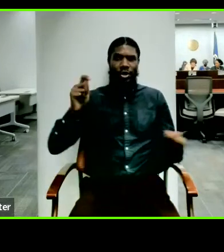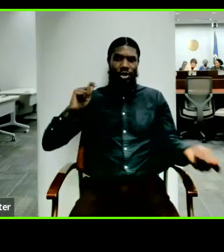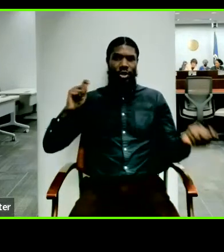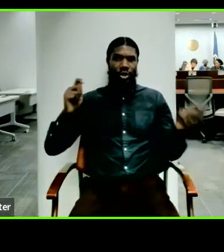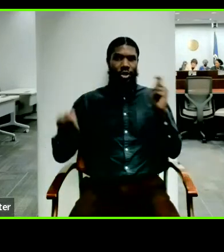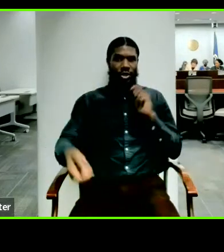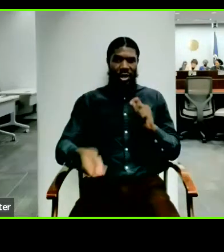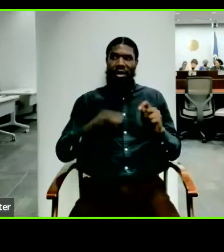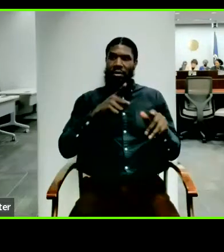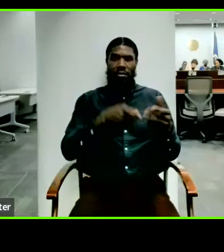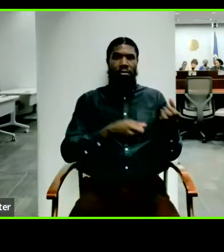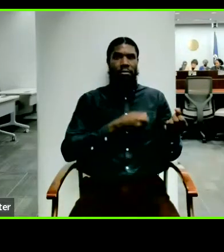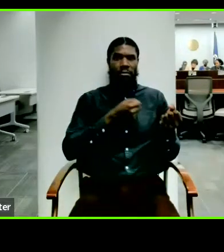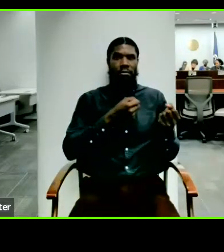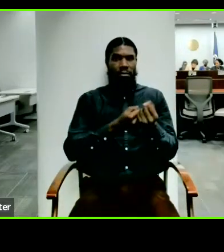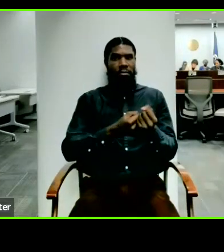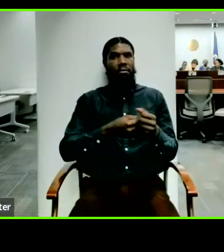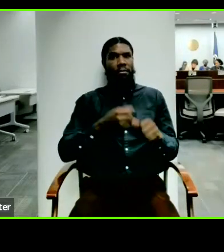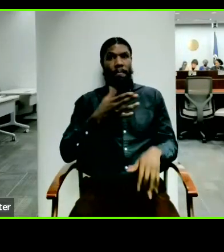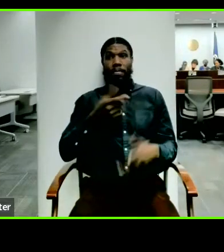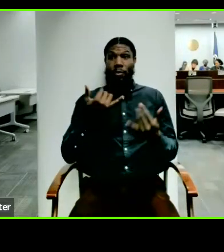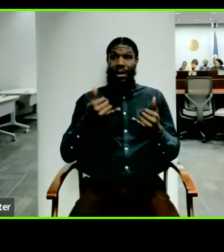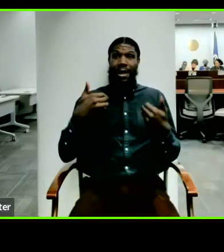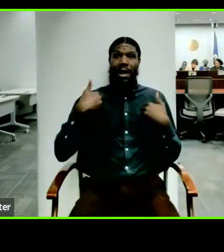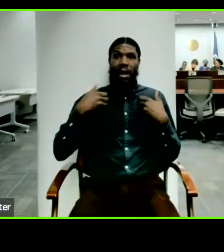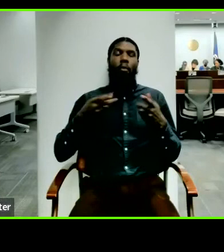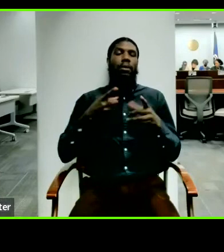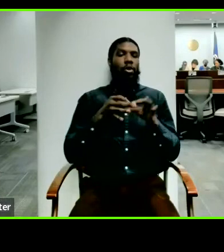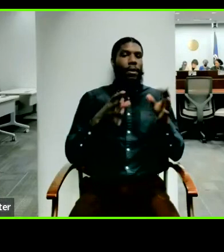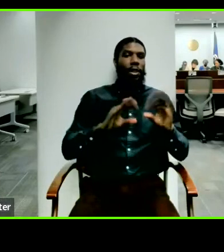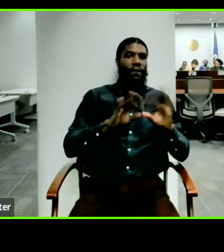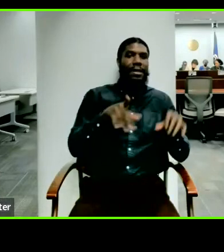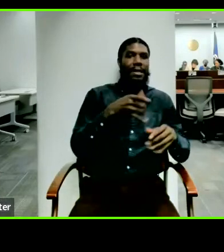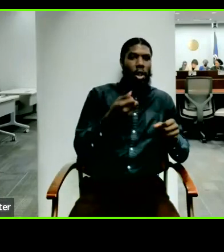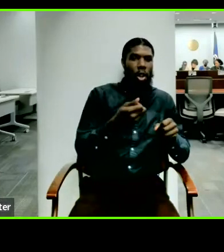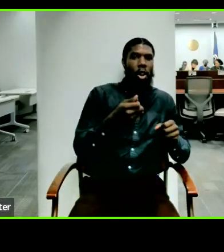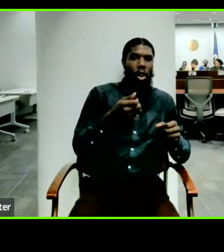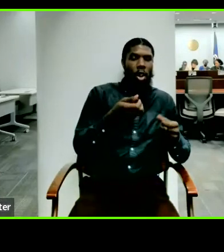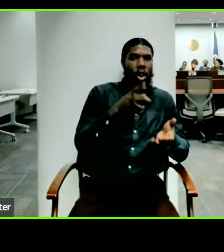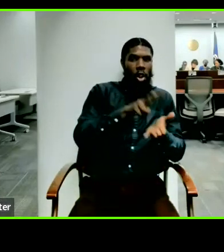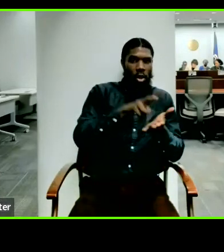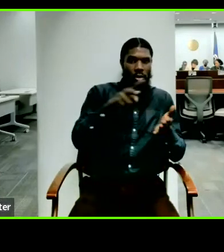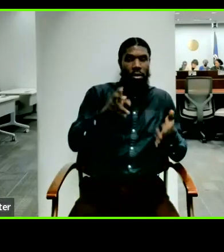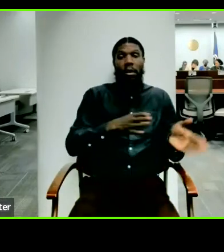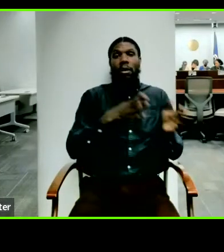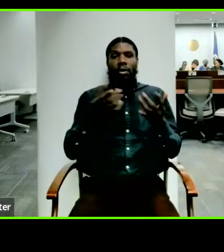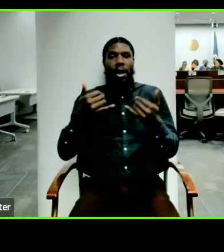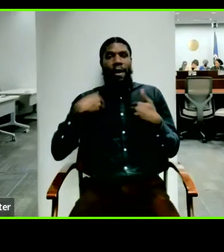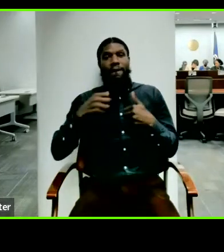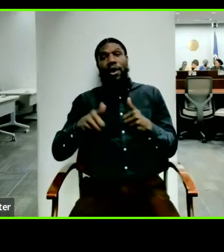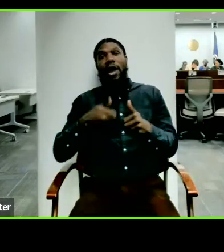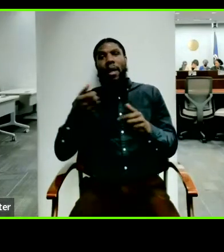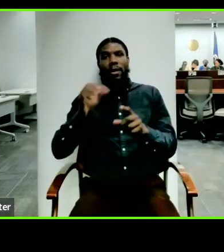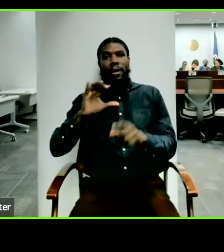do just that in the Groff v. DeJoy case, a case which may soon be heading to the Supreme Court.